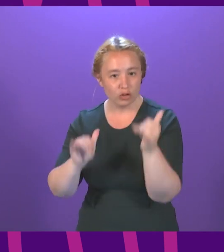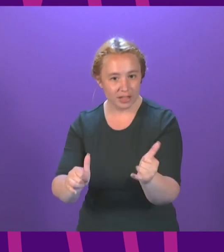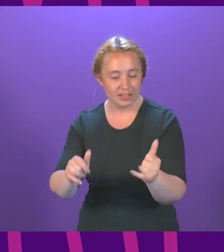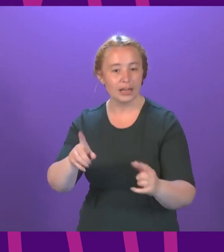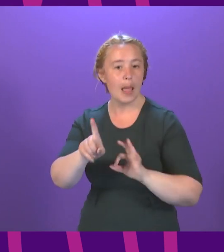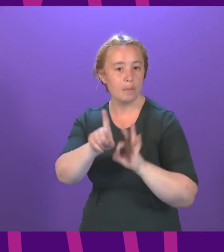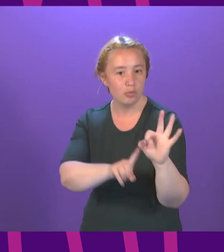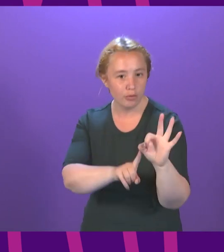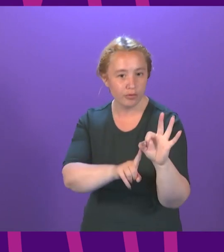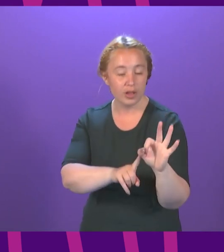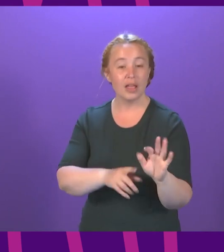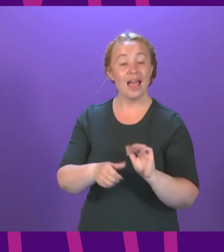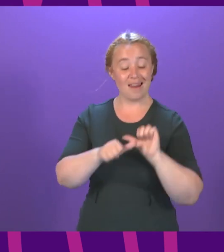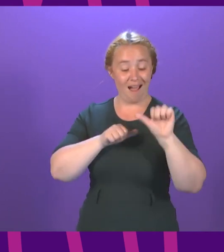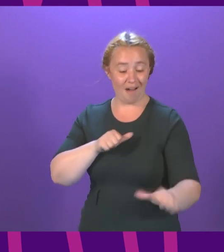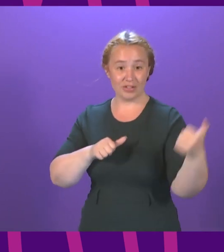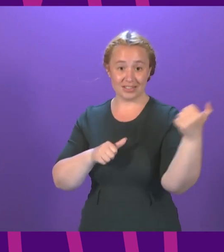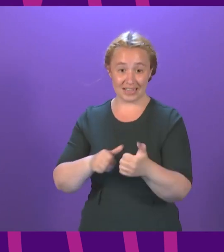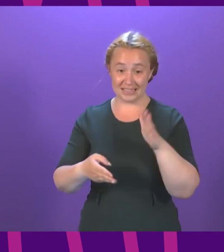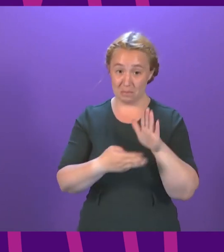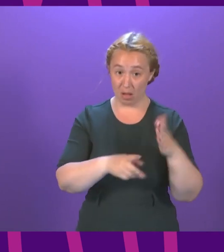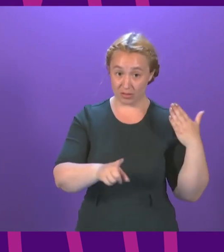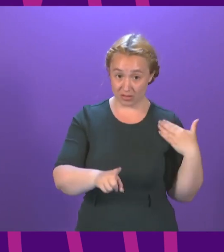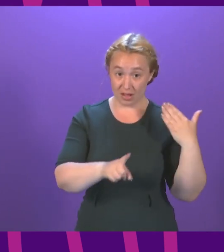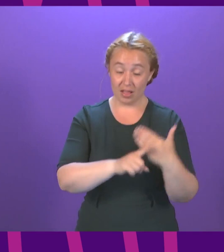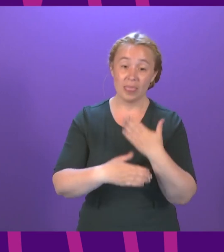will she fully resource and fix the test and protect system once and for all, so that we